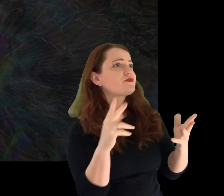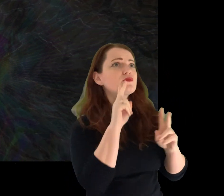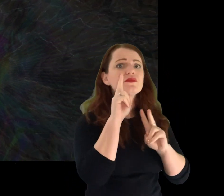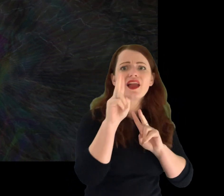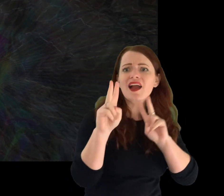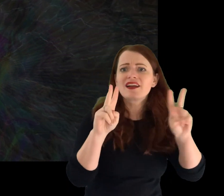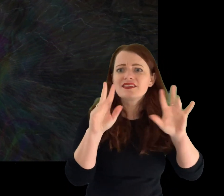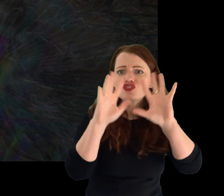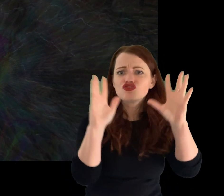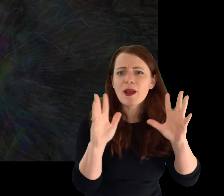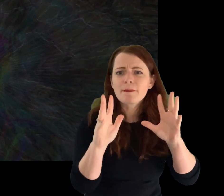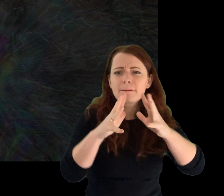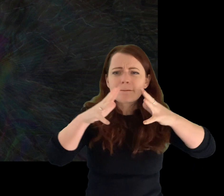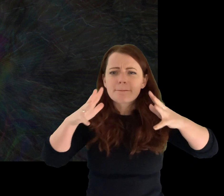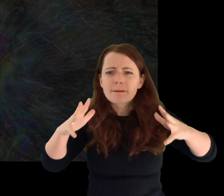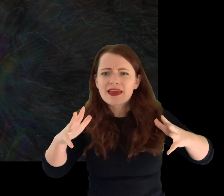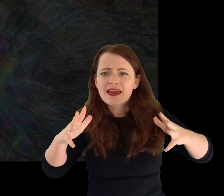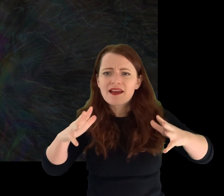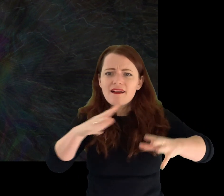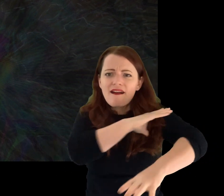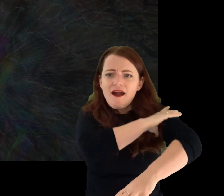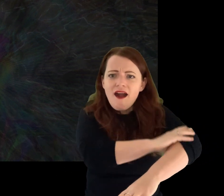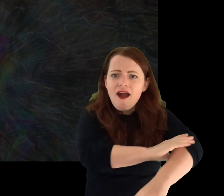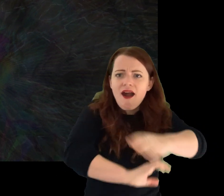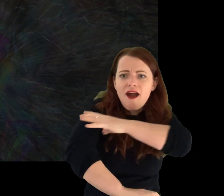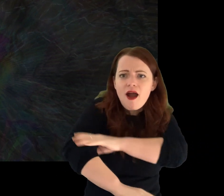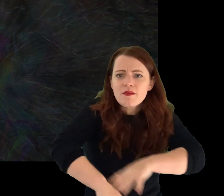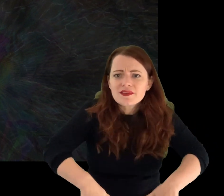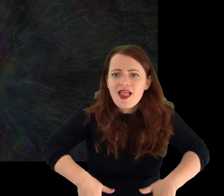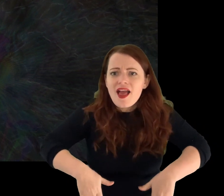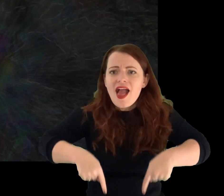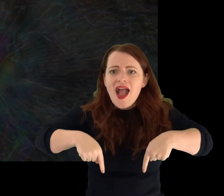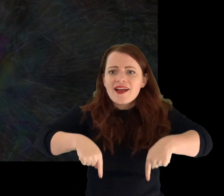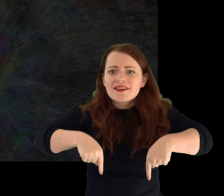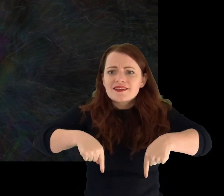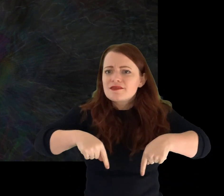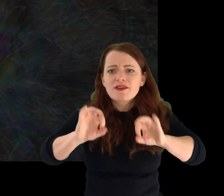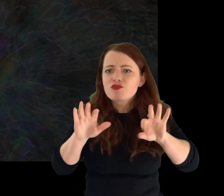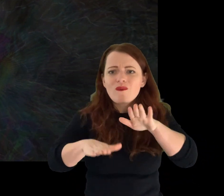“I can see shapes like giant arms and legs with no feet” But what can you see with your heart?